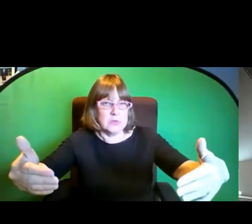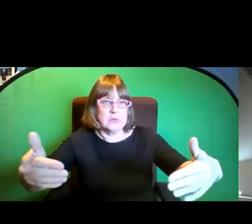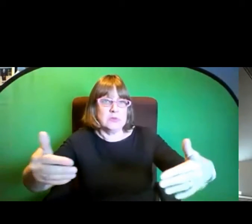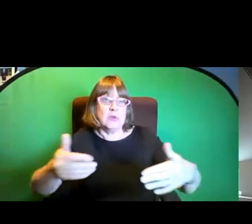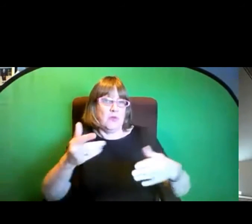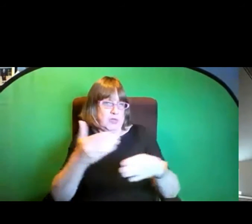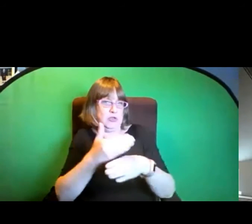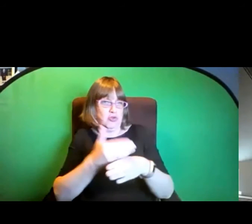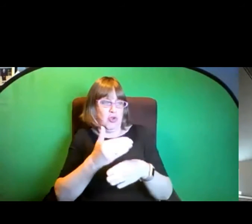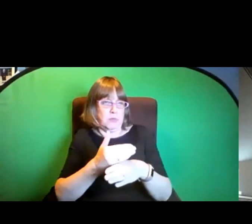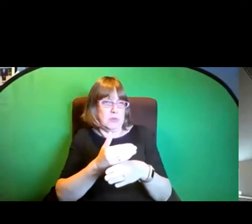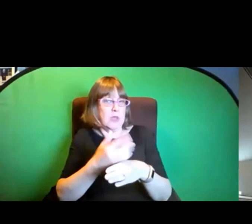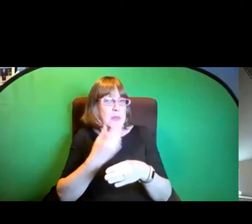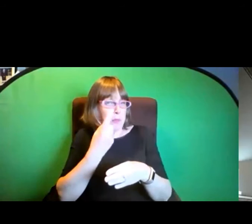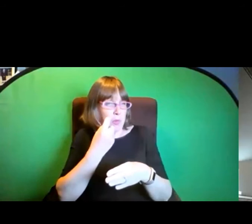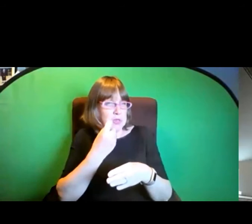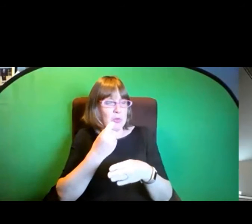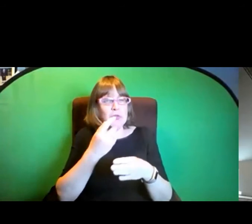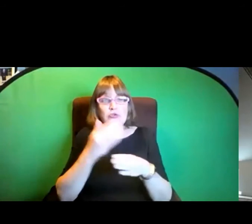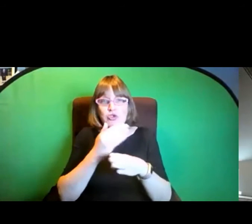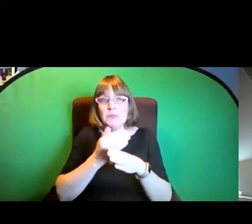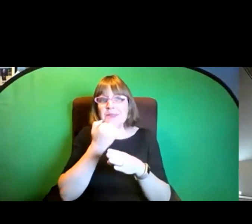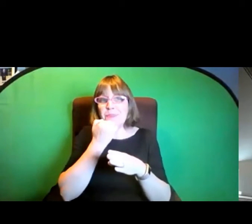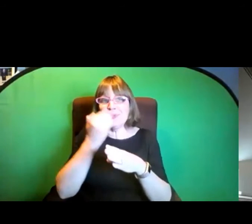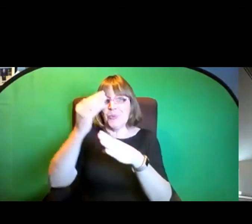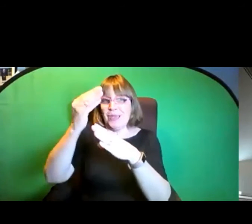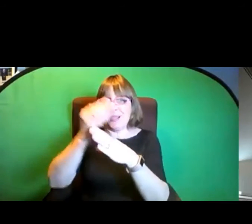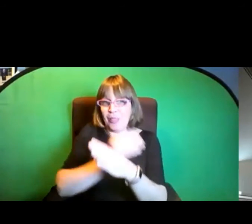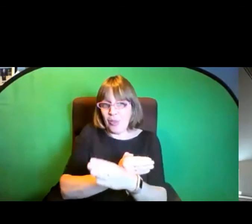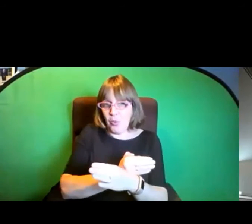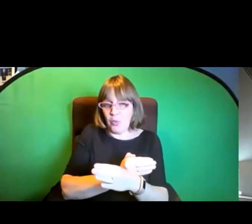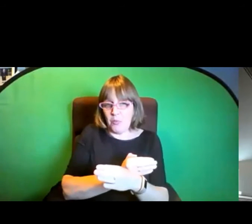less than 9 000 jobs and that difference ultimately depends on the policies that